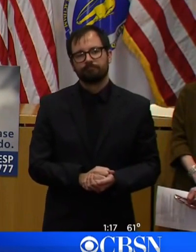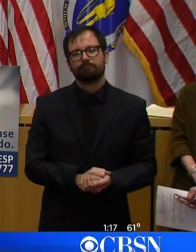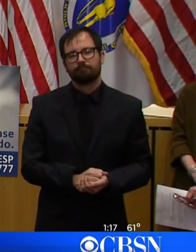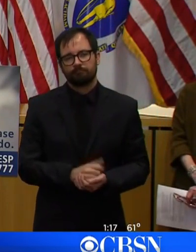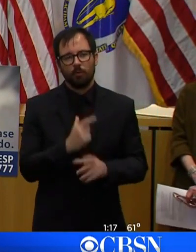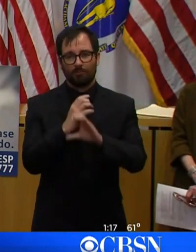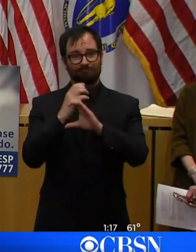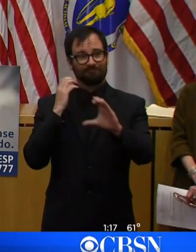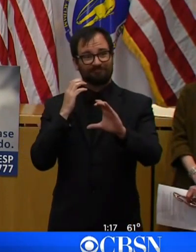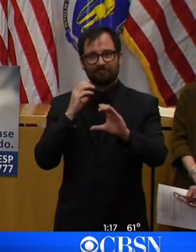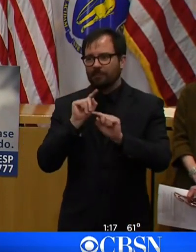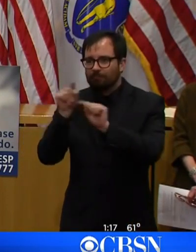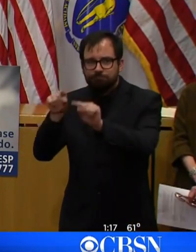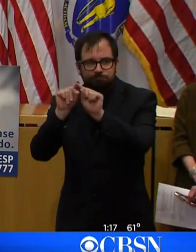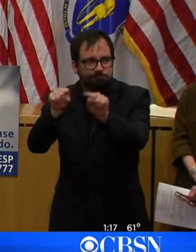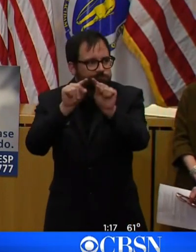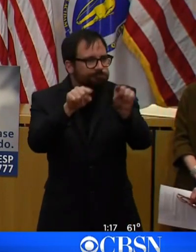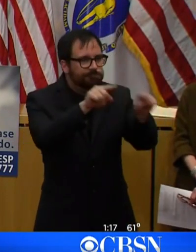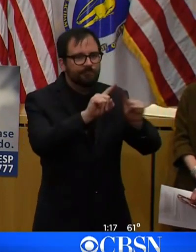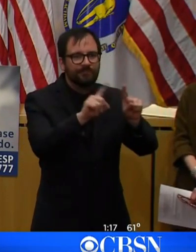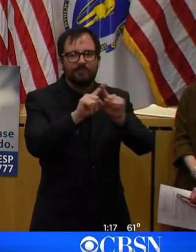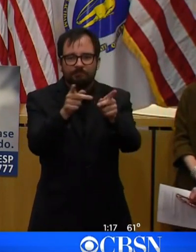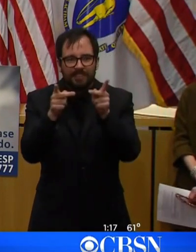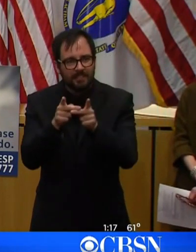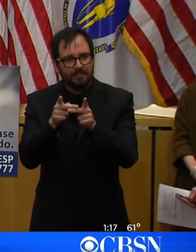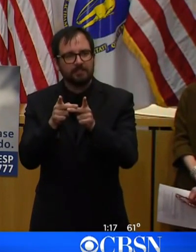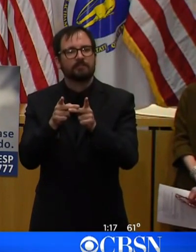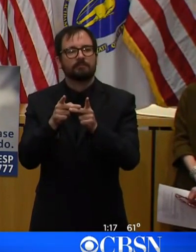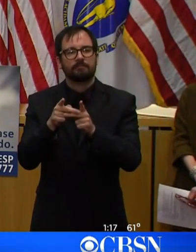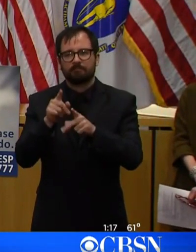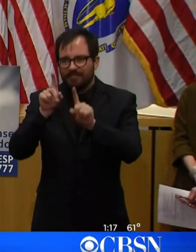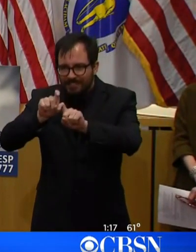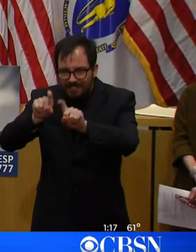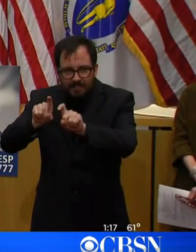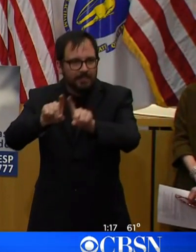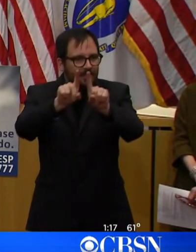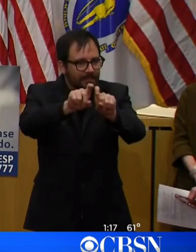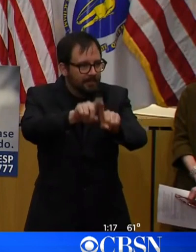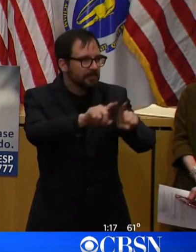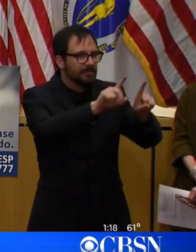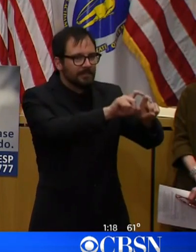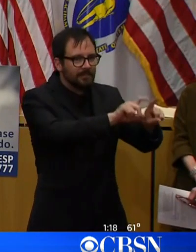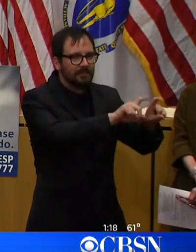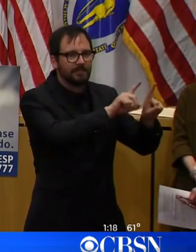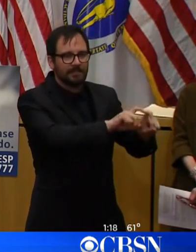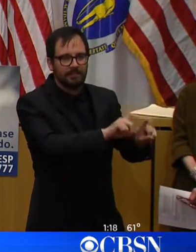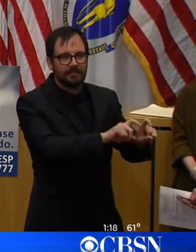AND THE BROWN INSTITUTE. EFFORT PROVIDES ON-SITE TESTING AND LONG-TERM CARE FACILITIES. LAST WEEK THE PROGRAM WAS EXPANDED TO INCLUDE ASSISTED